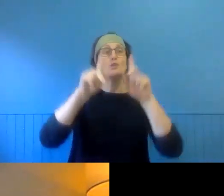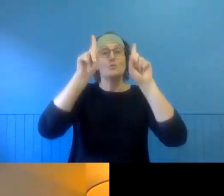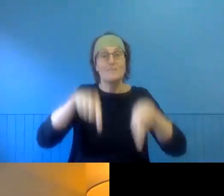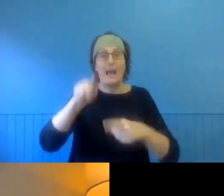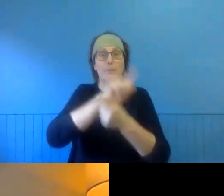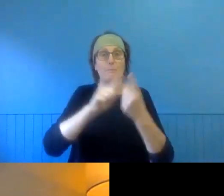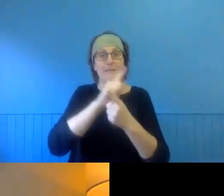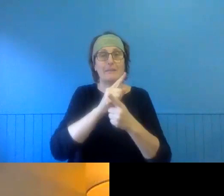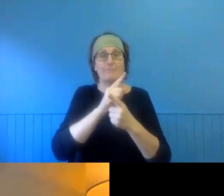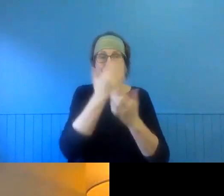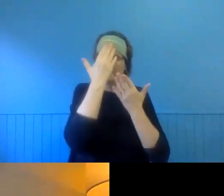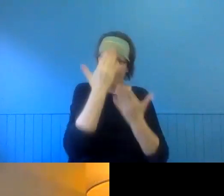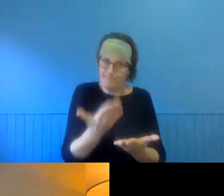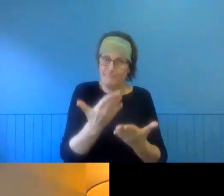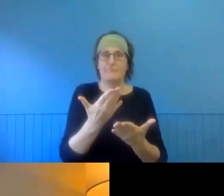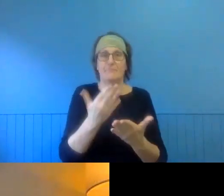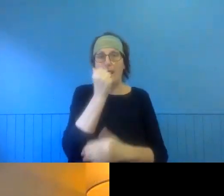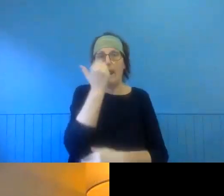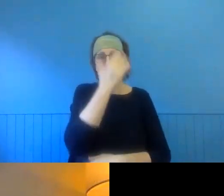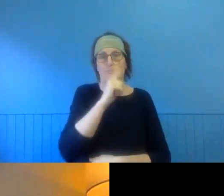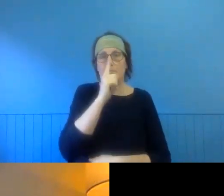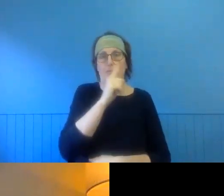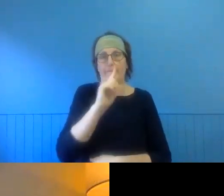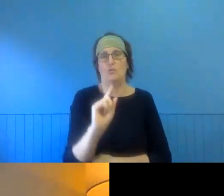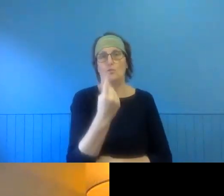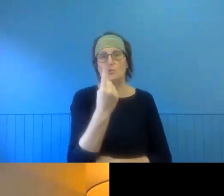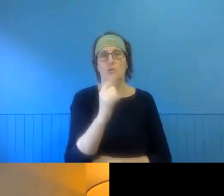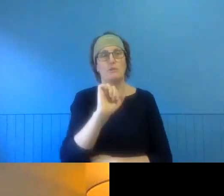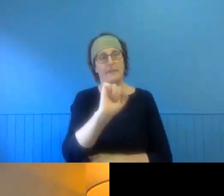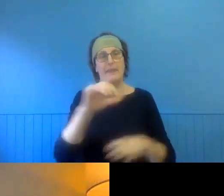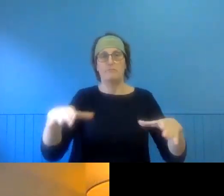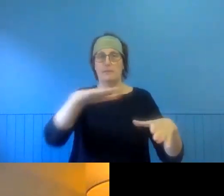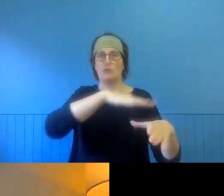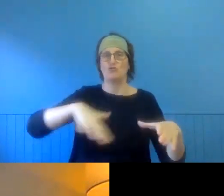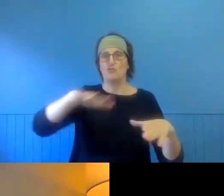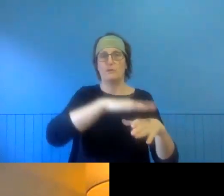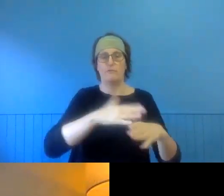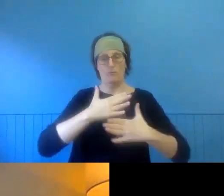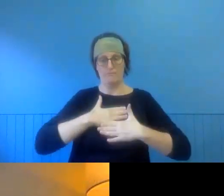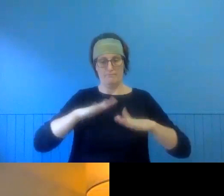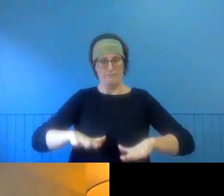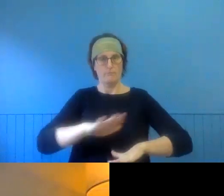where oare, -- from where you are, from where they may be. I've been